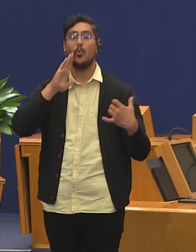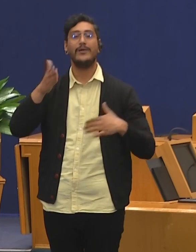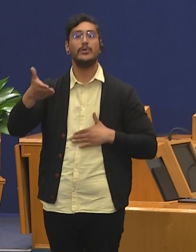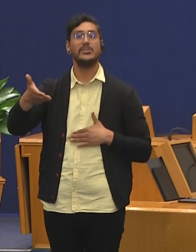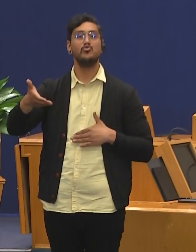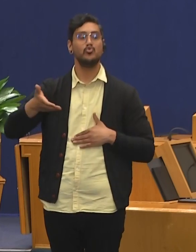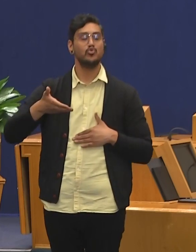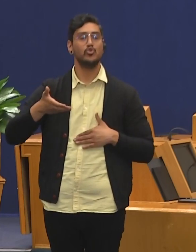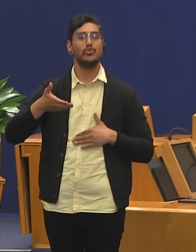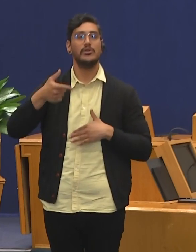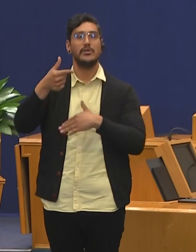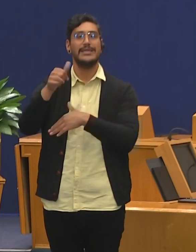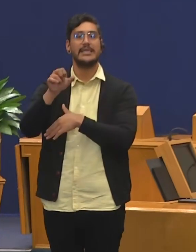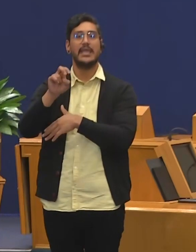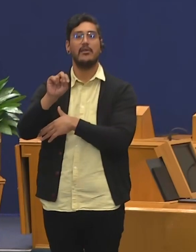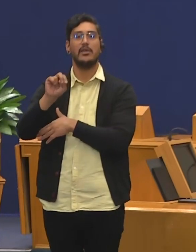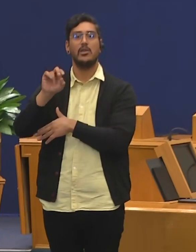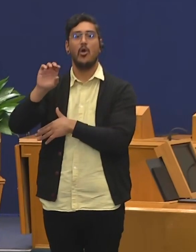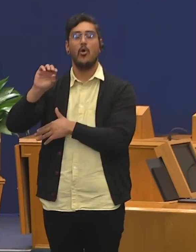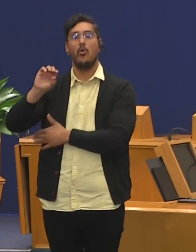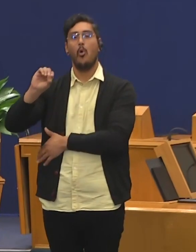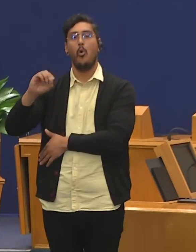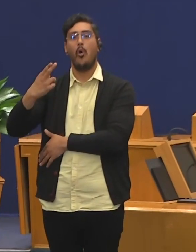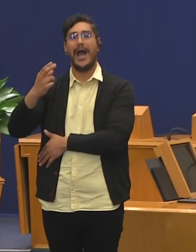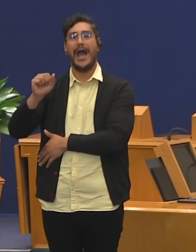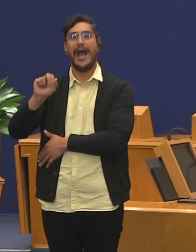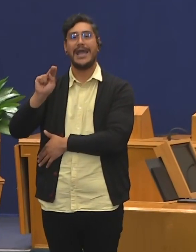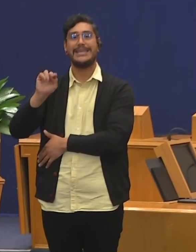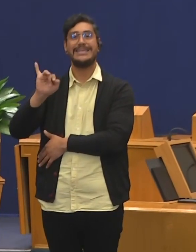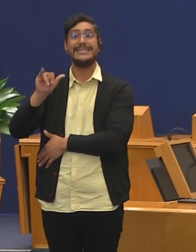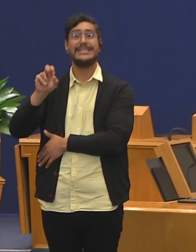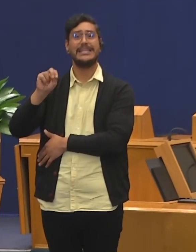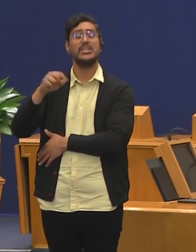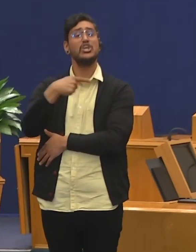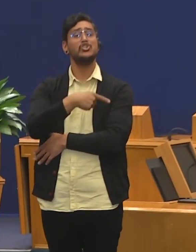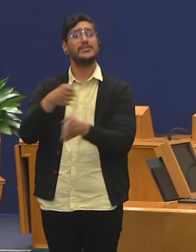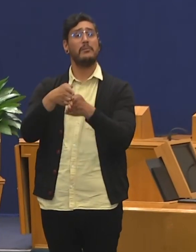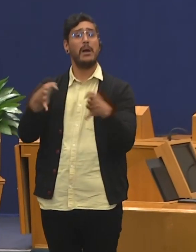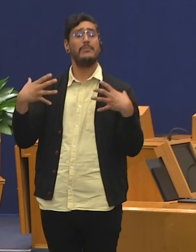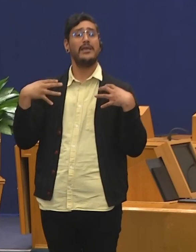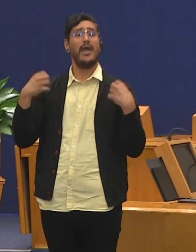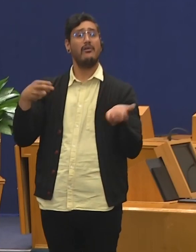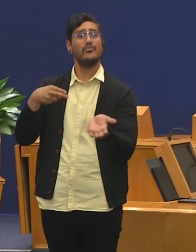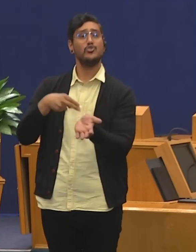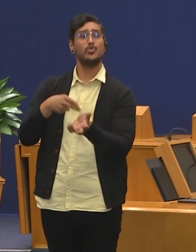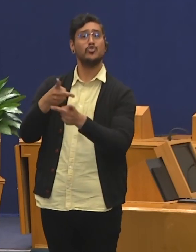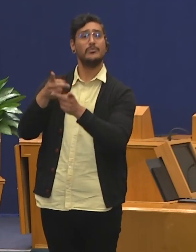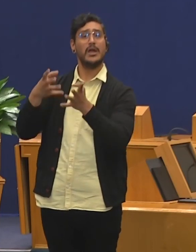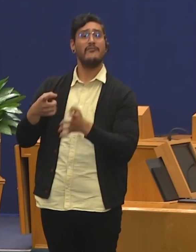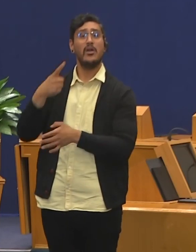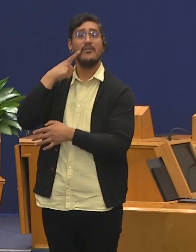MORE QUESTIONS, I'M GOING TO NOW